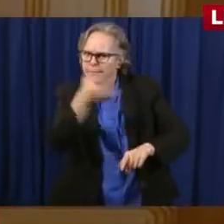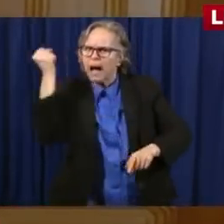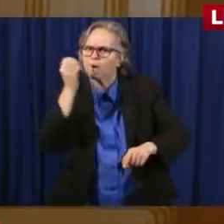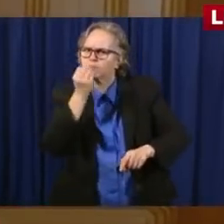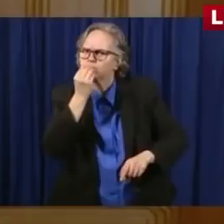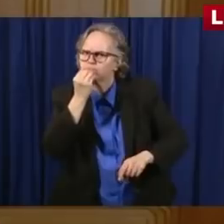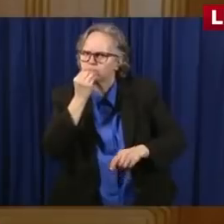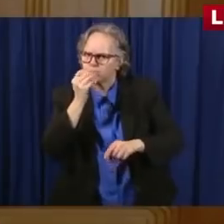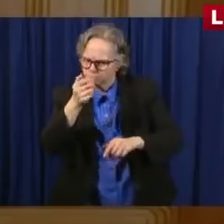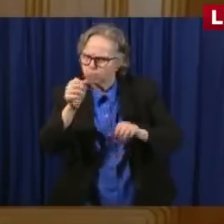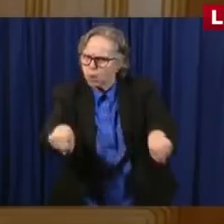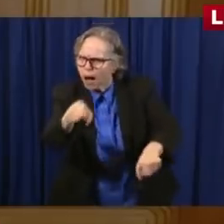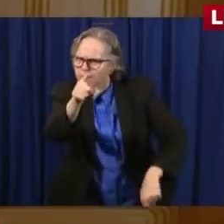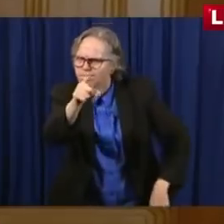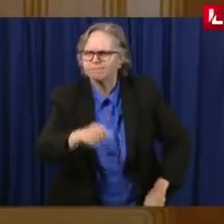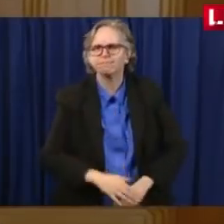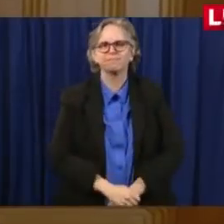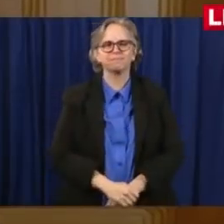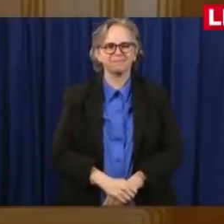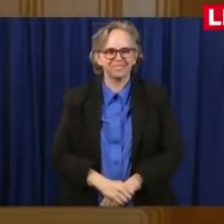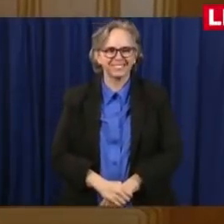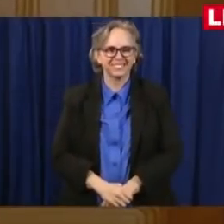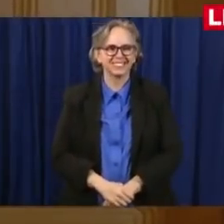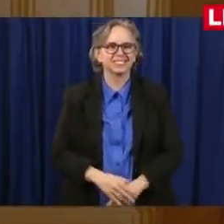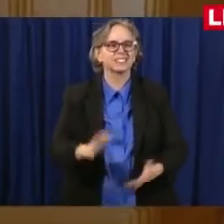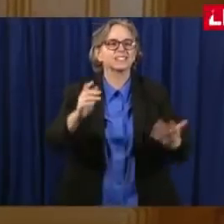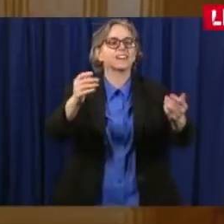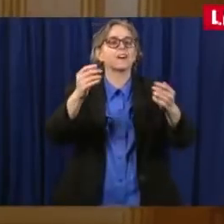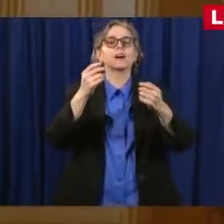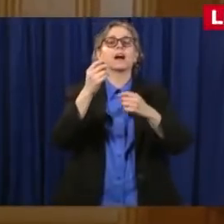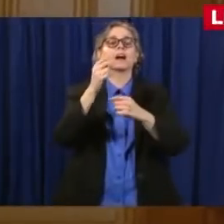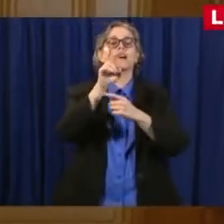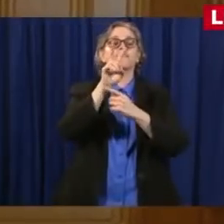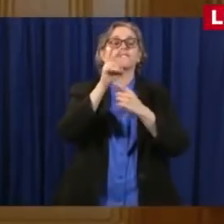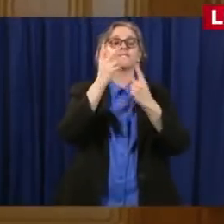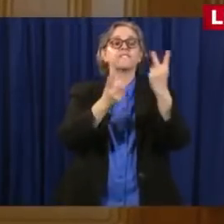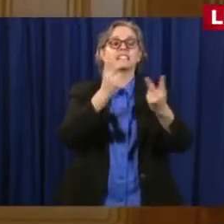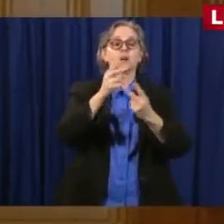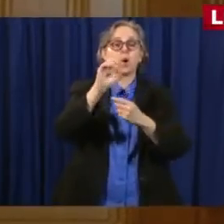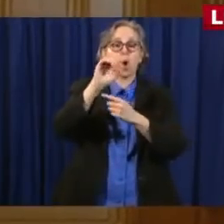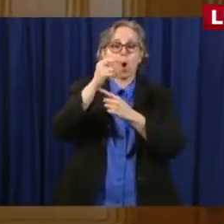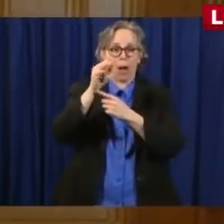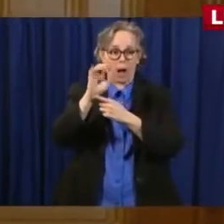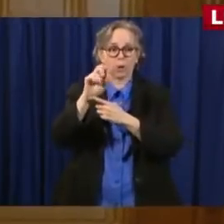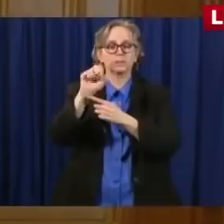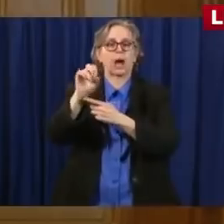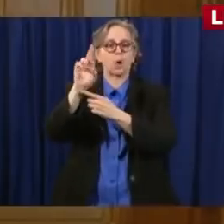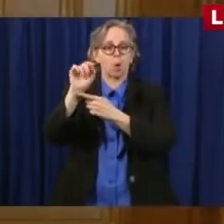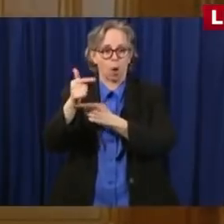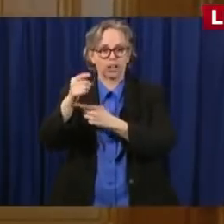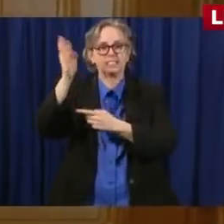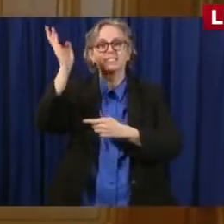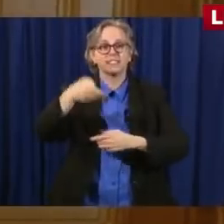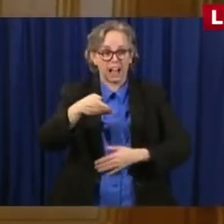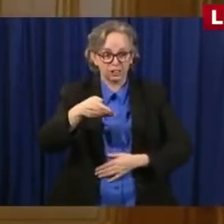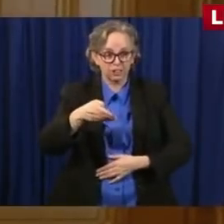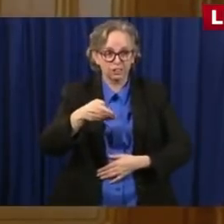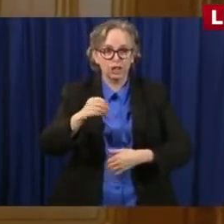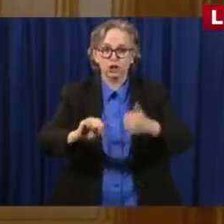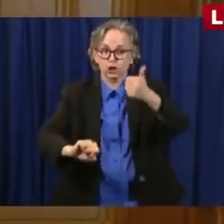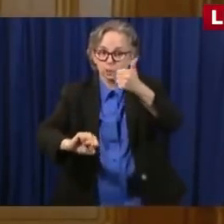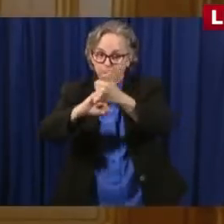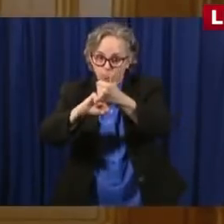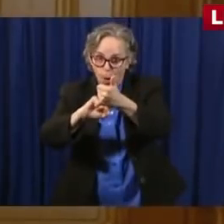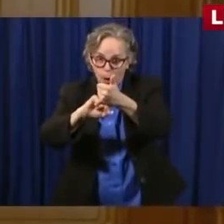HAVE CARRY OUT FOR DINNER TONIGHT.